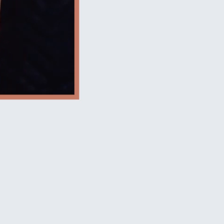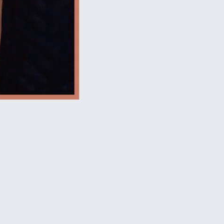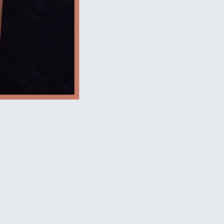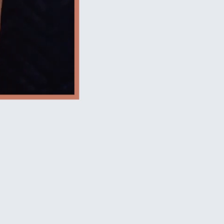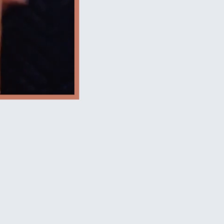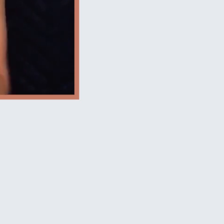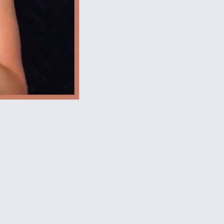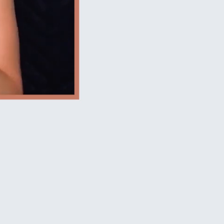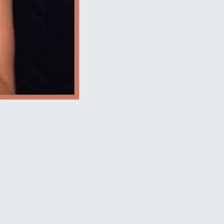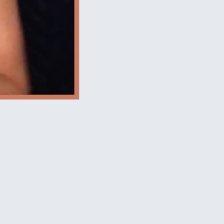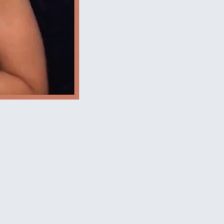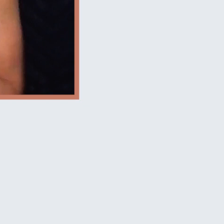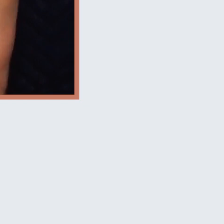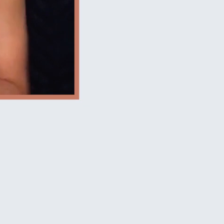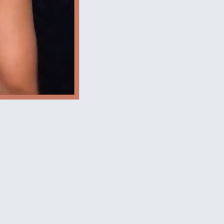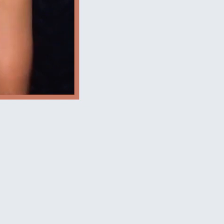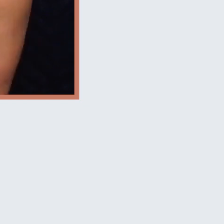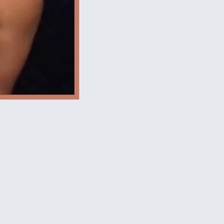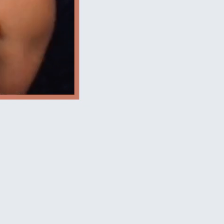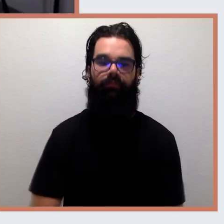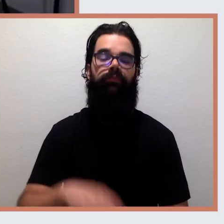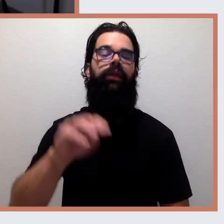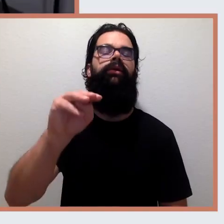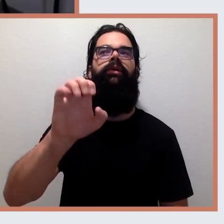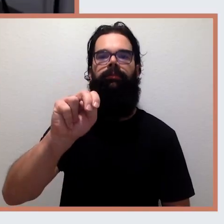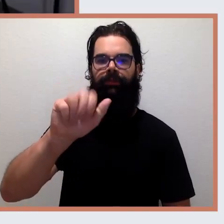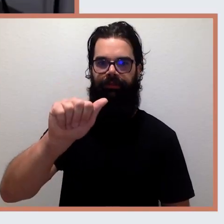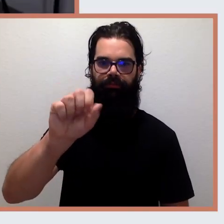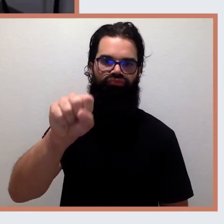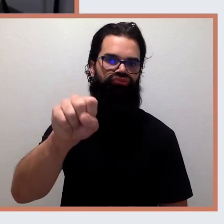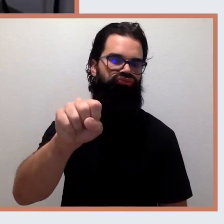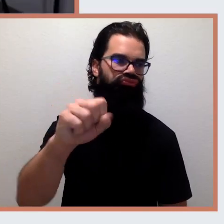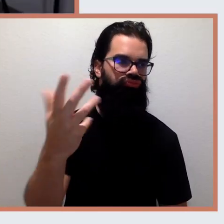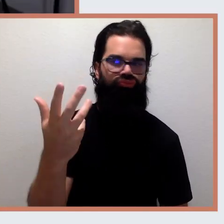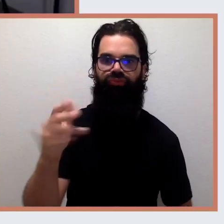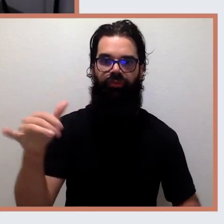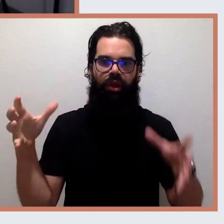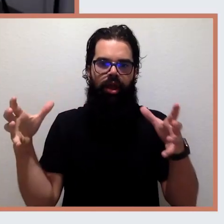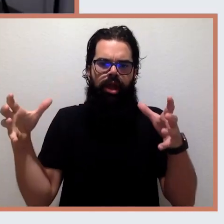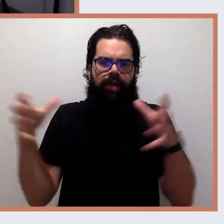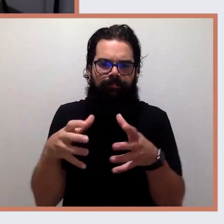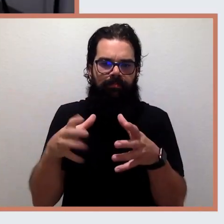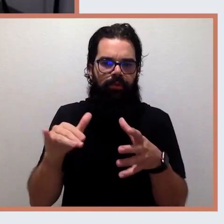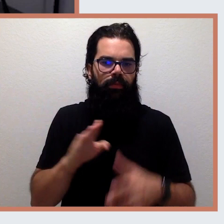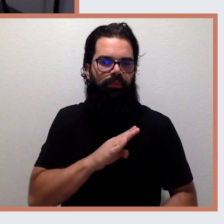"MENA", if you can let our audience, listeners, know what that means, we would love to hear from you.